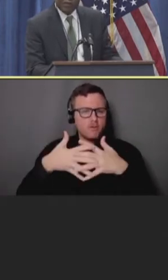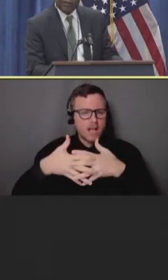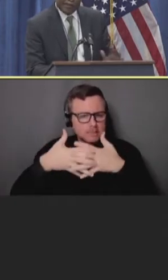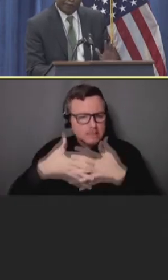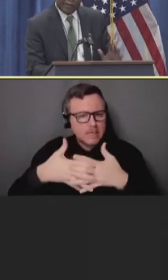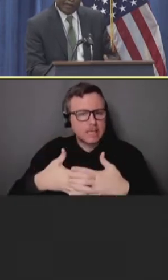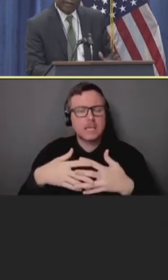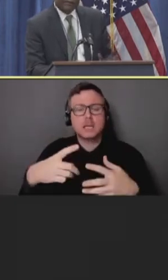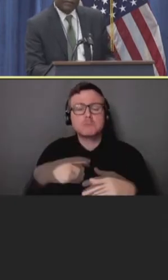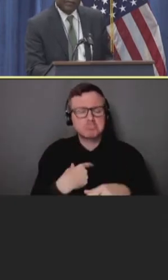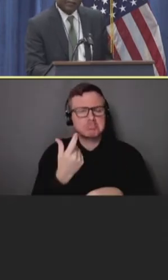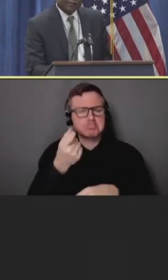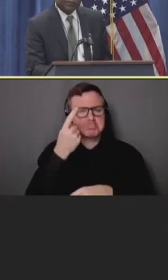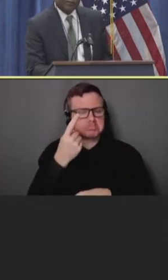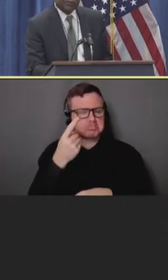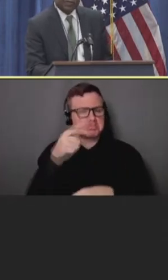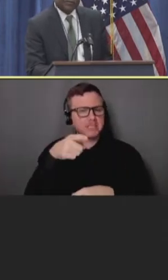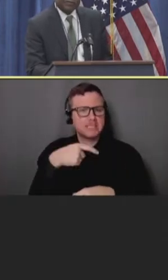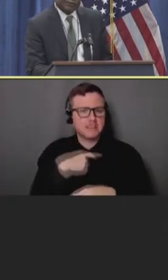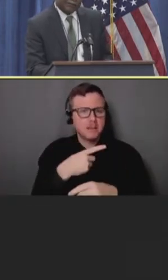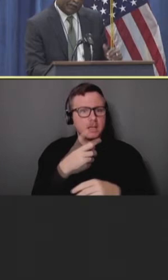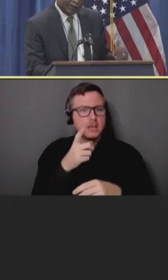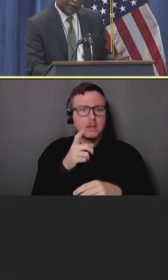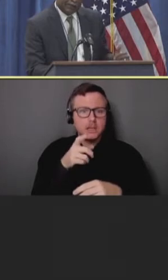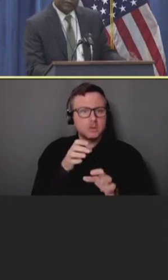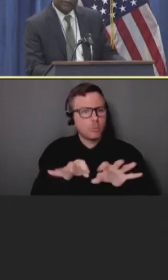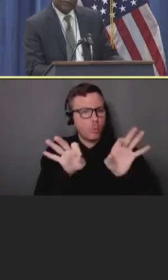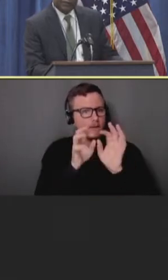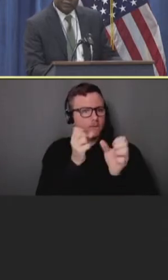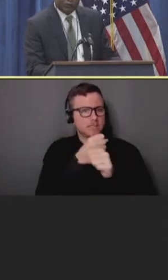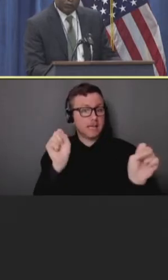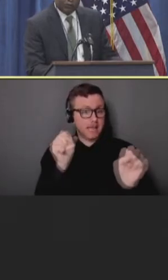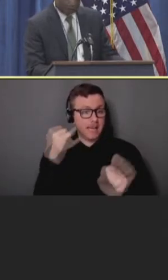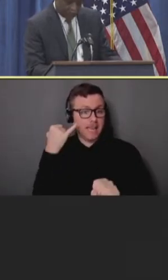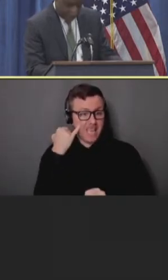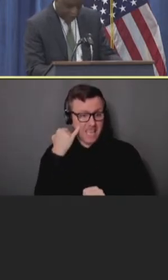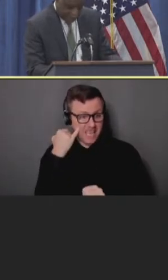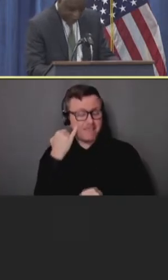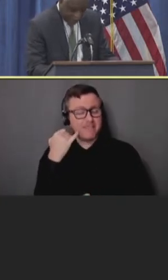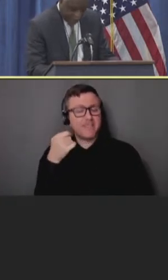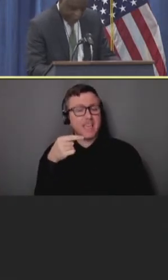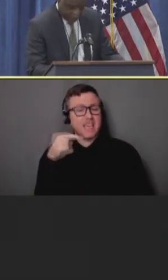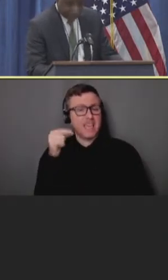that we have to take in consideration and if this is going to be an option.